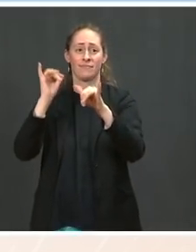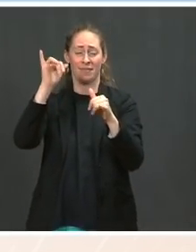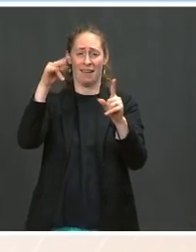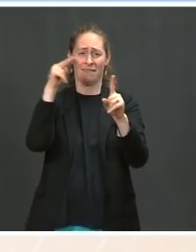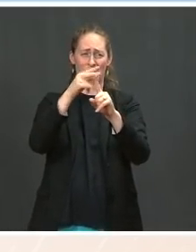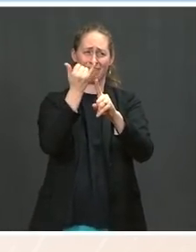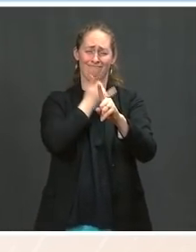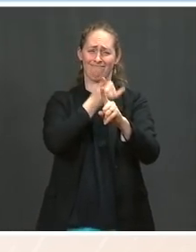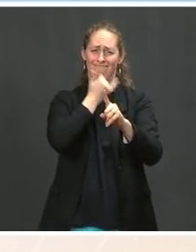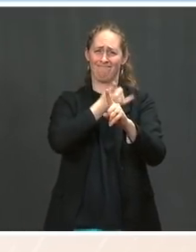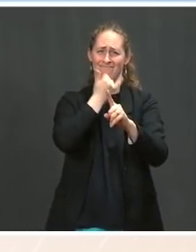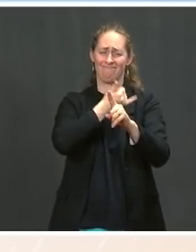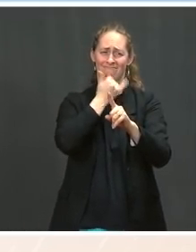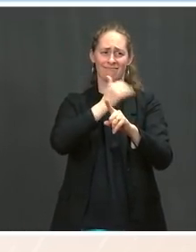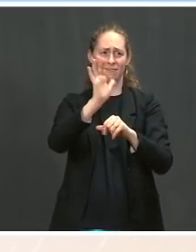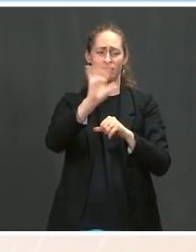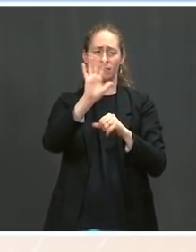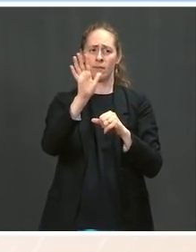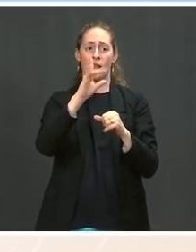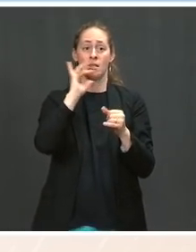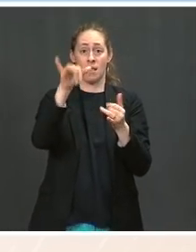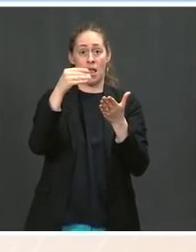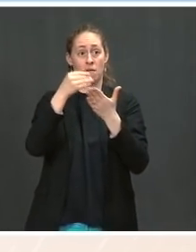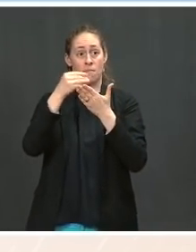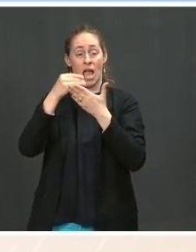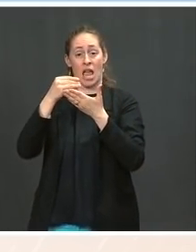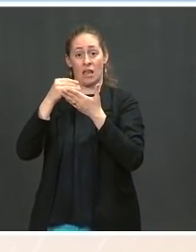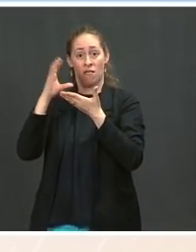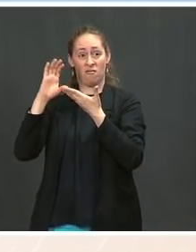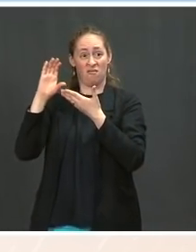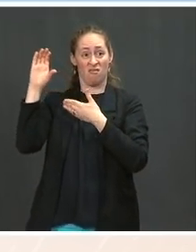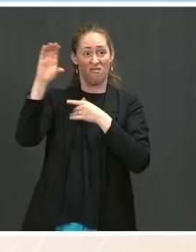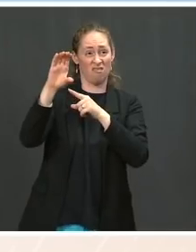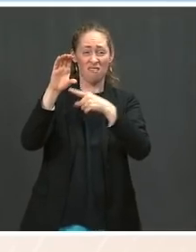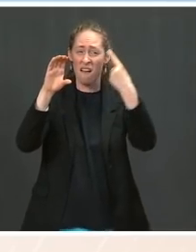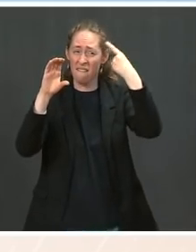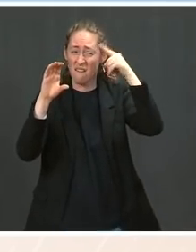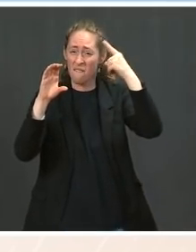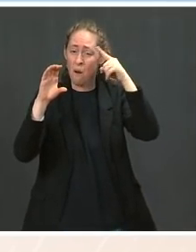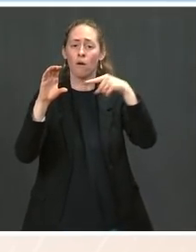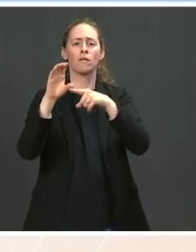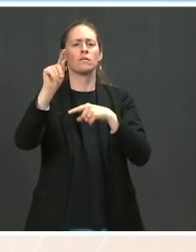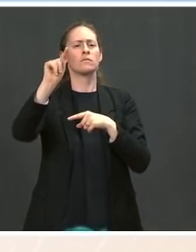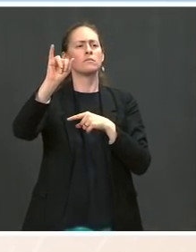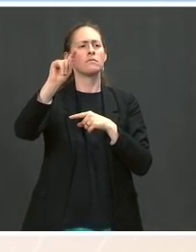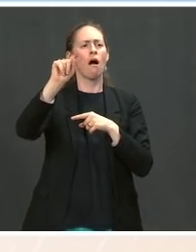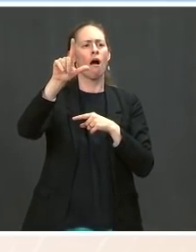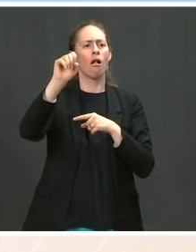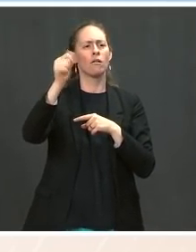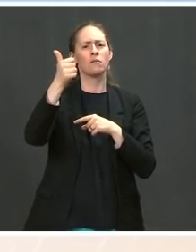"None of the funds appropriated under this title shall be used in programs where abortion is a method of family planning."